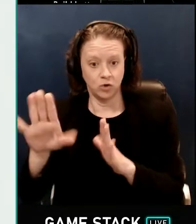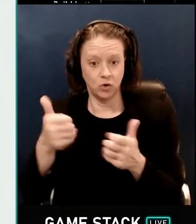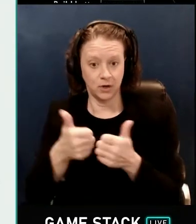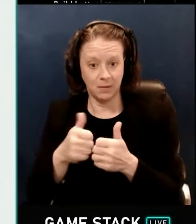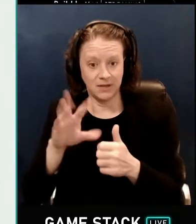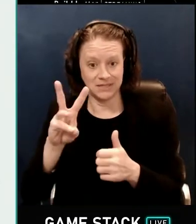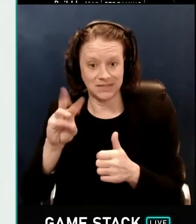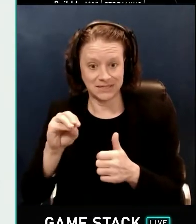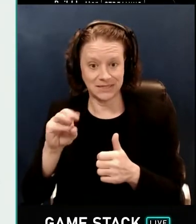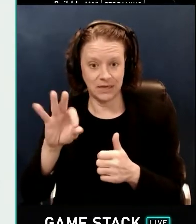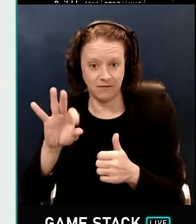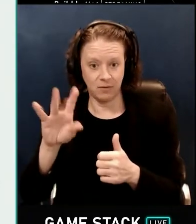Over a 30 FPS quality mode.